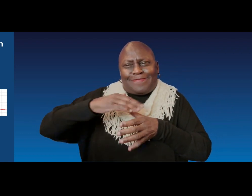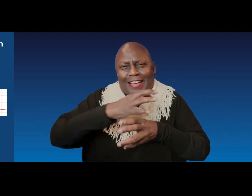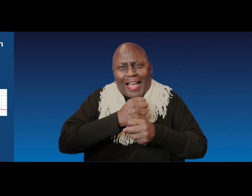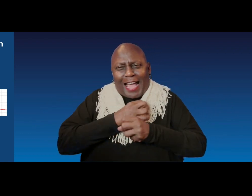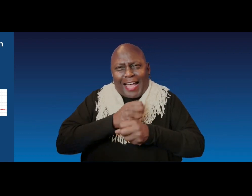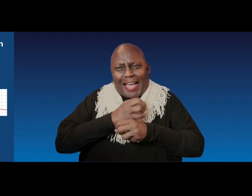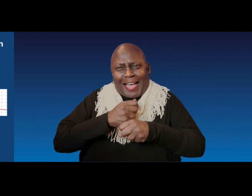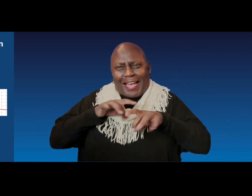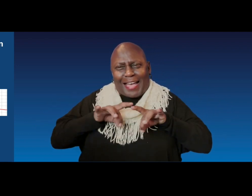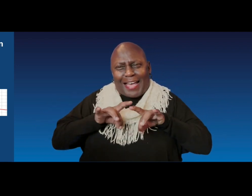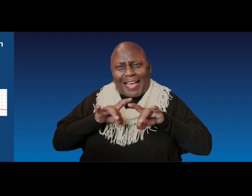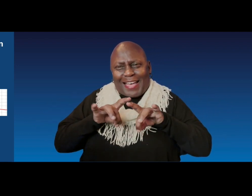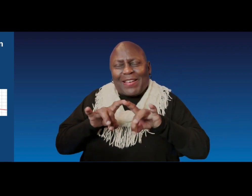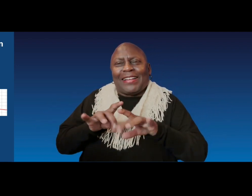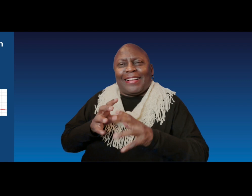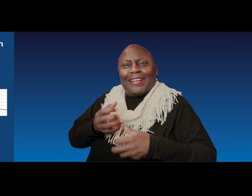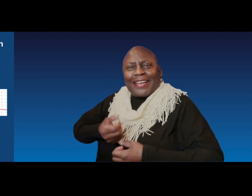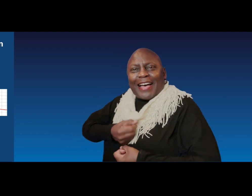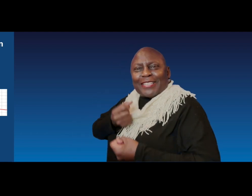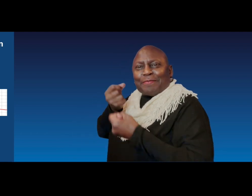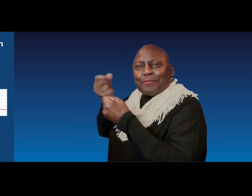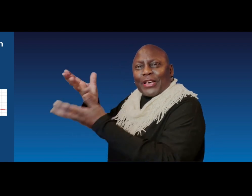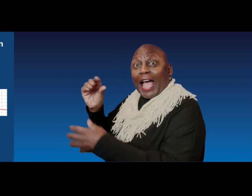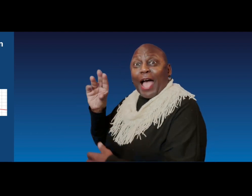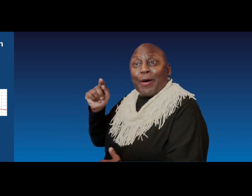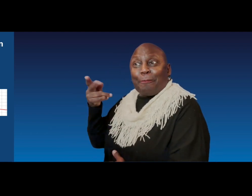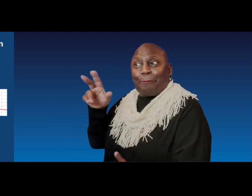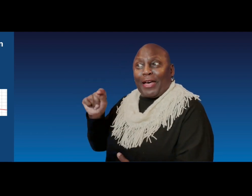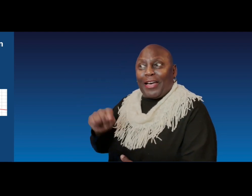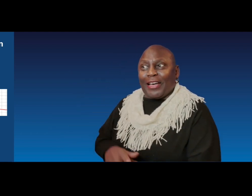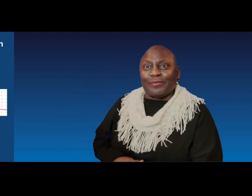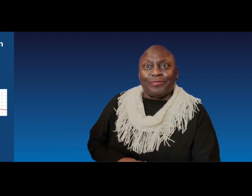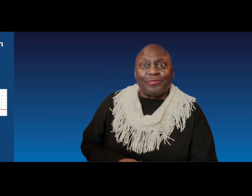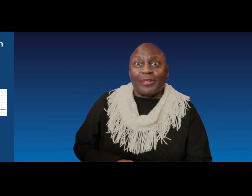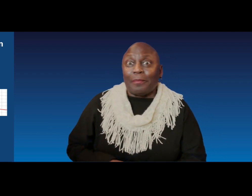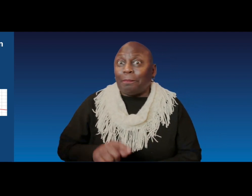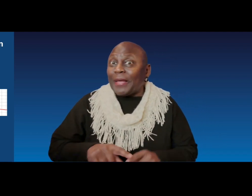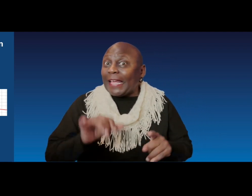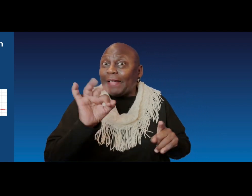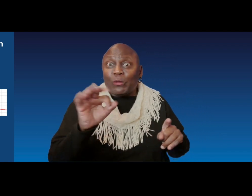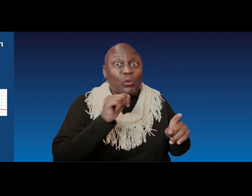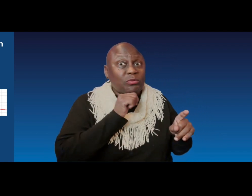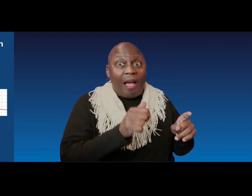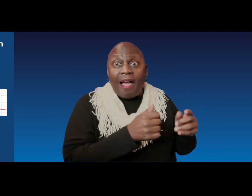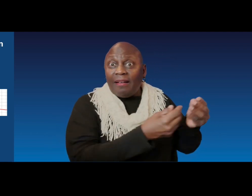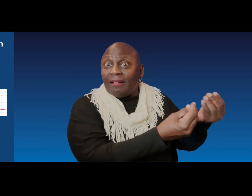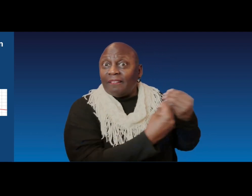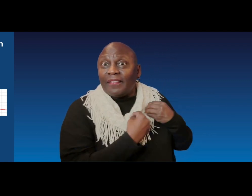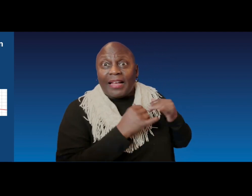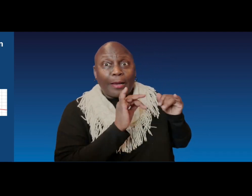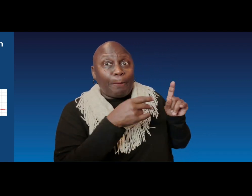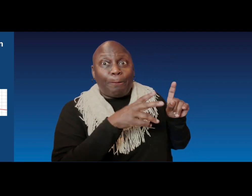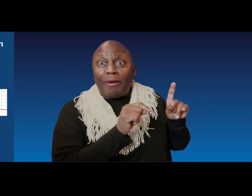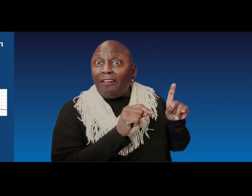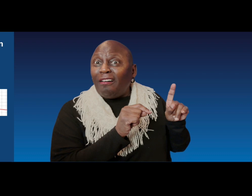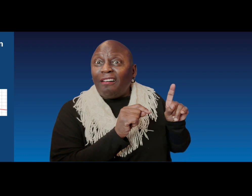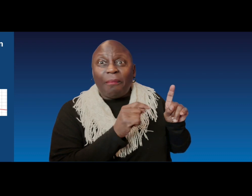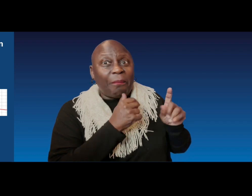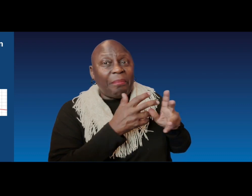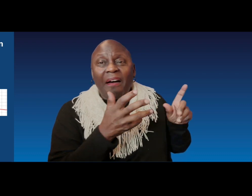and gets that input, it gets stored in that black box. And the input accumulates over time and then converts into output.